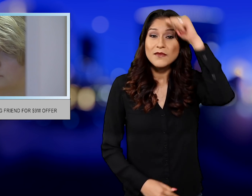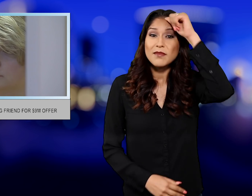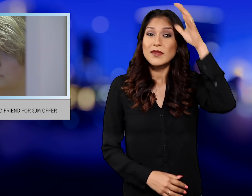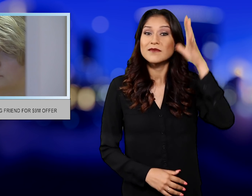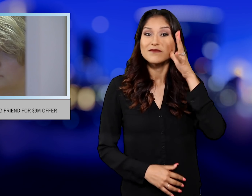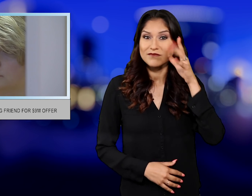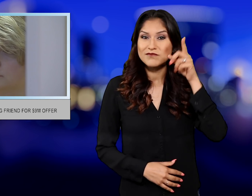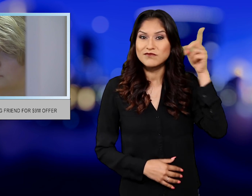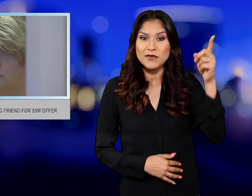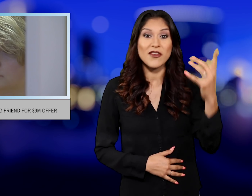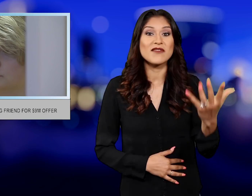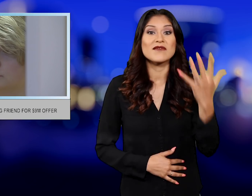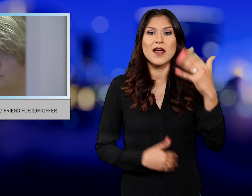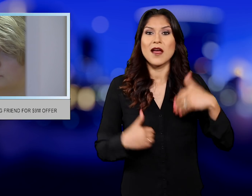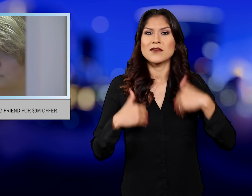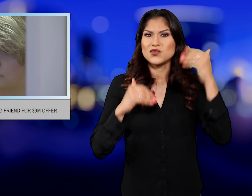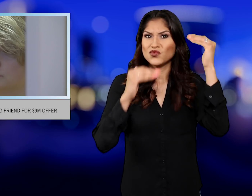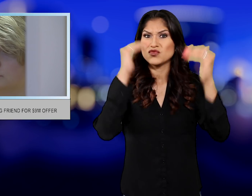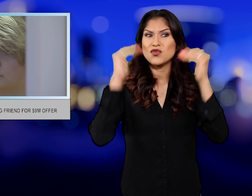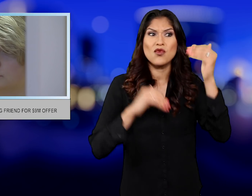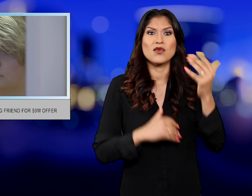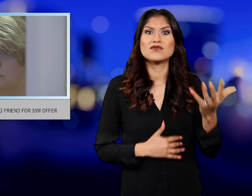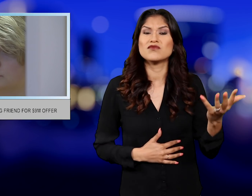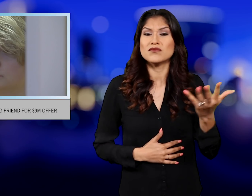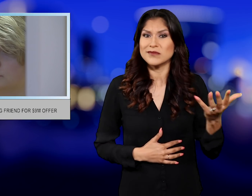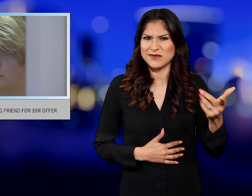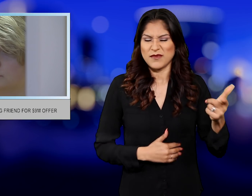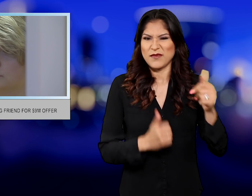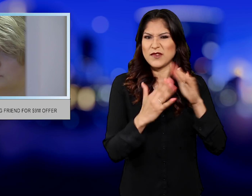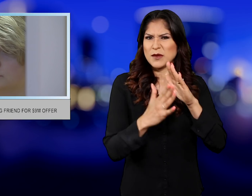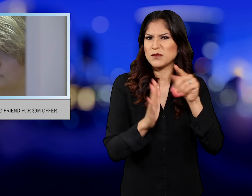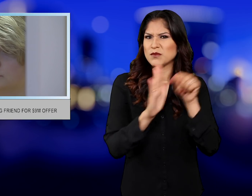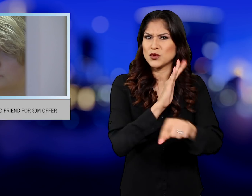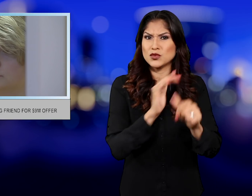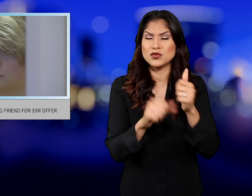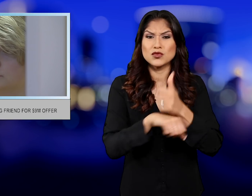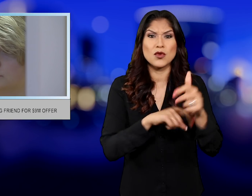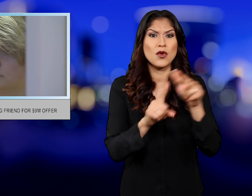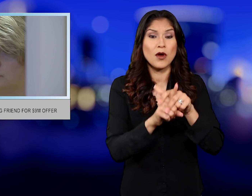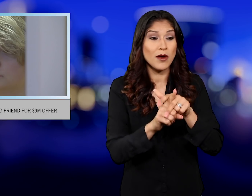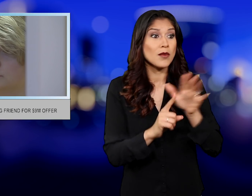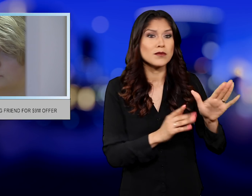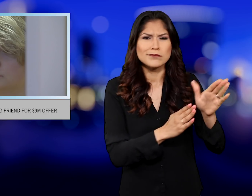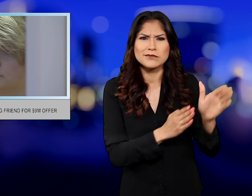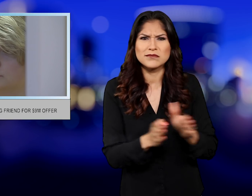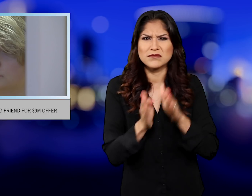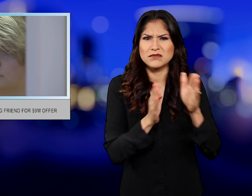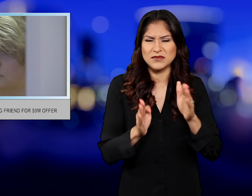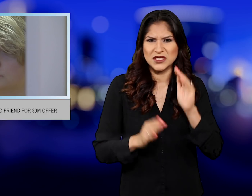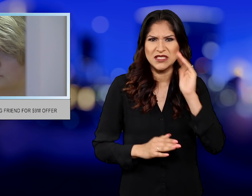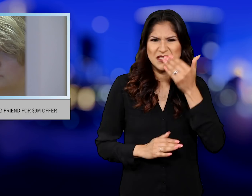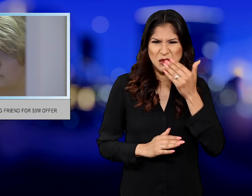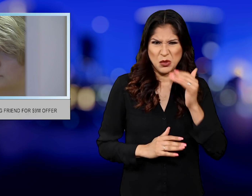Five young people in Alaska are facing murder charges in a scheme that sounds like a twisted